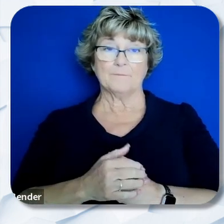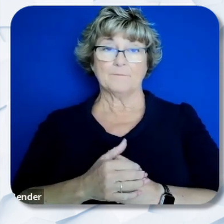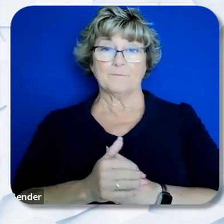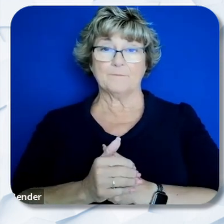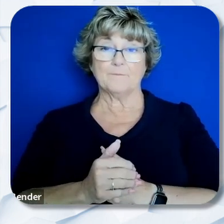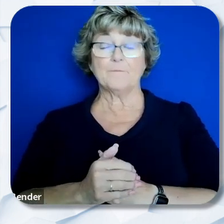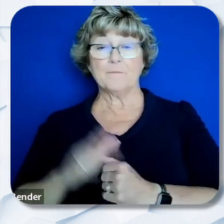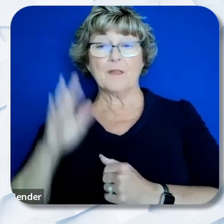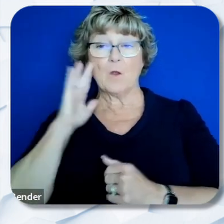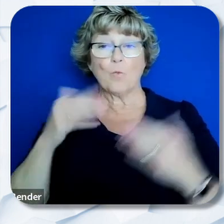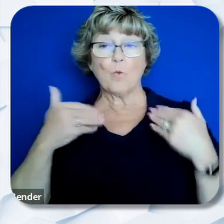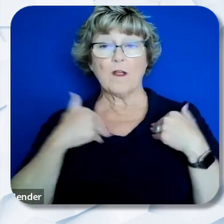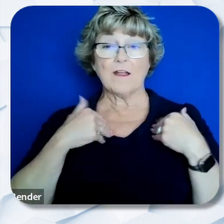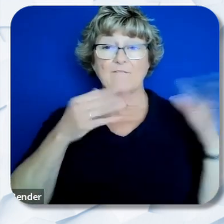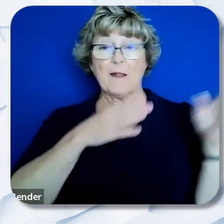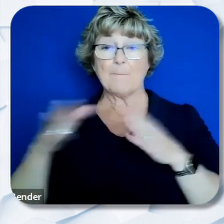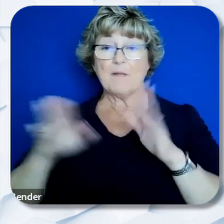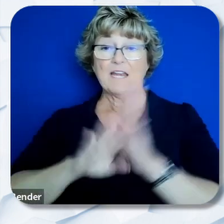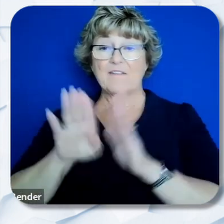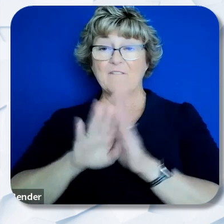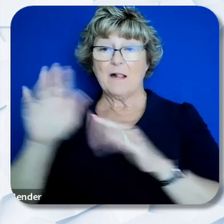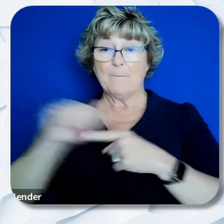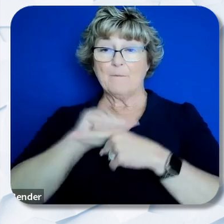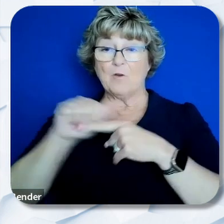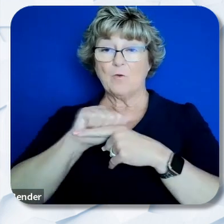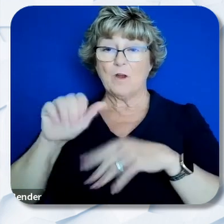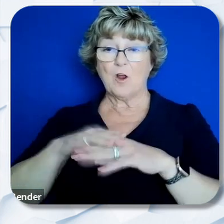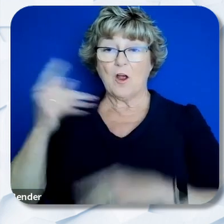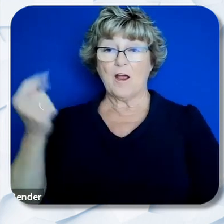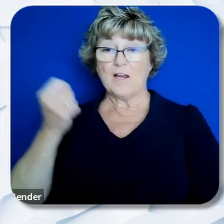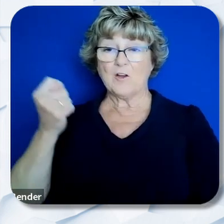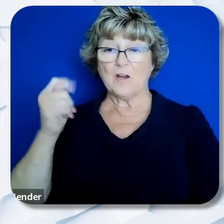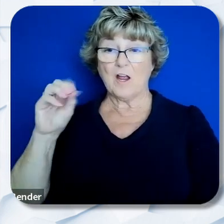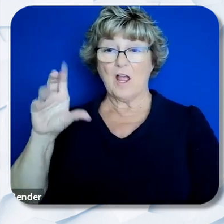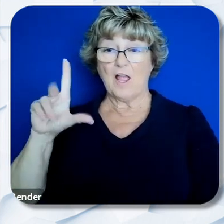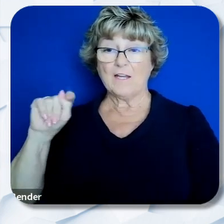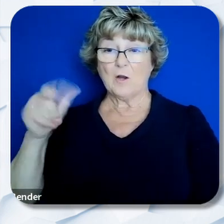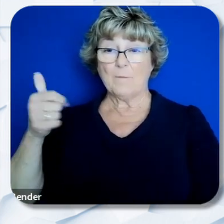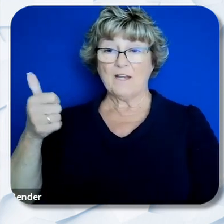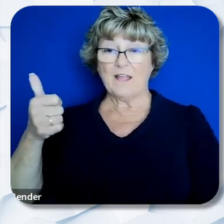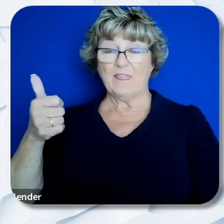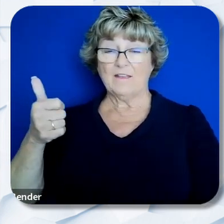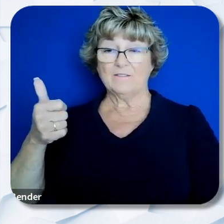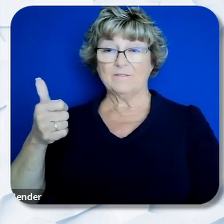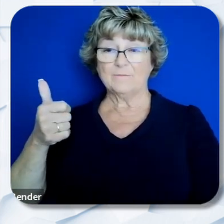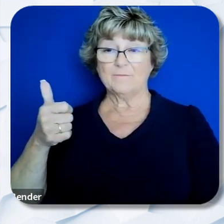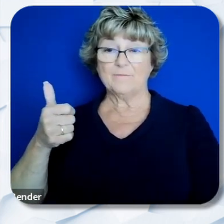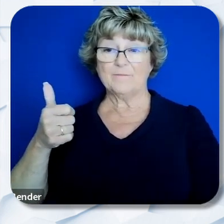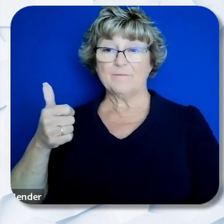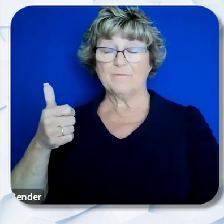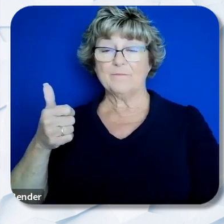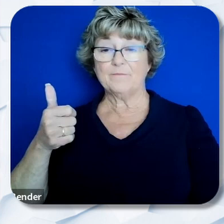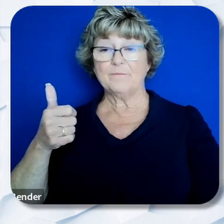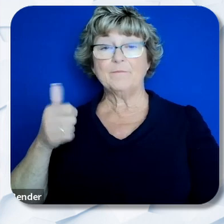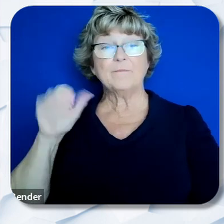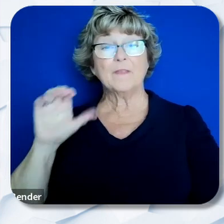We will be holding a plan development training on Tuesday, October 10th. The CDE will provide